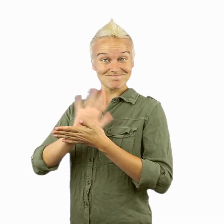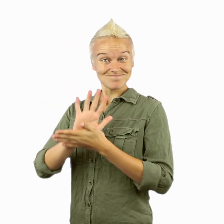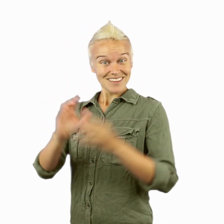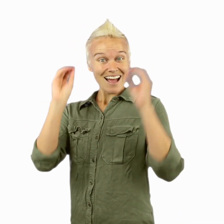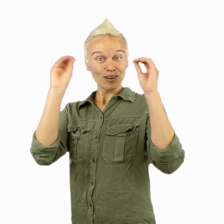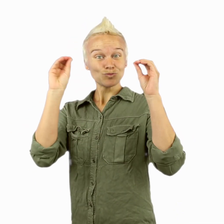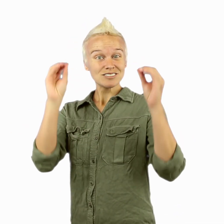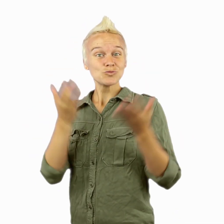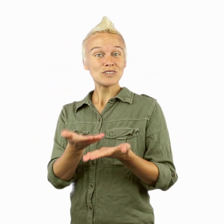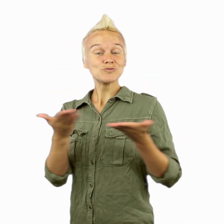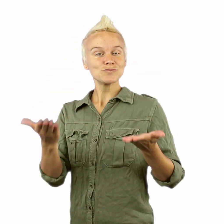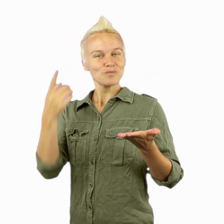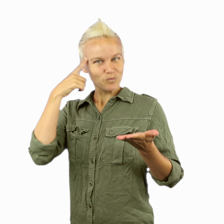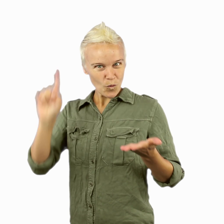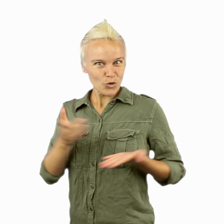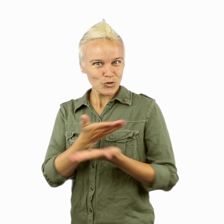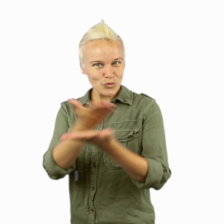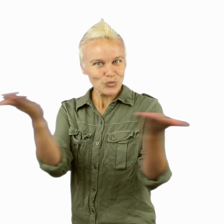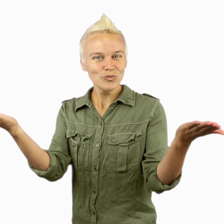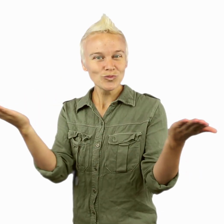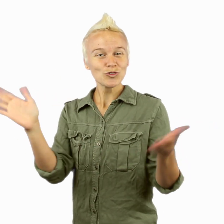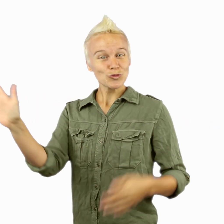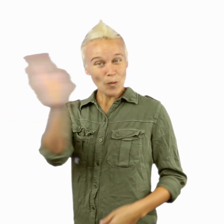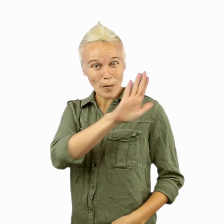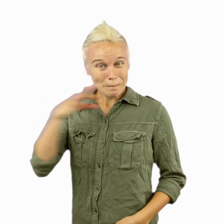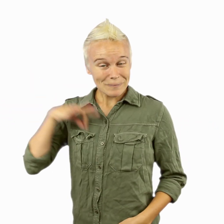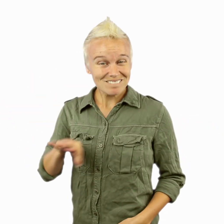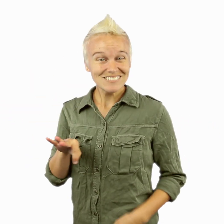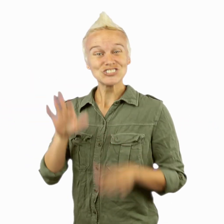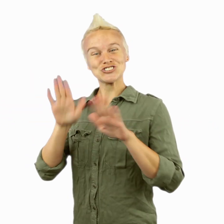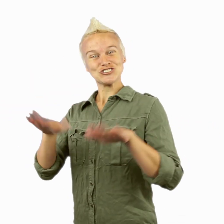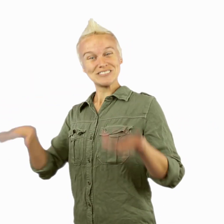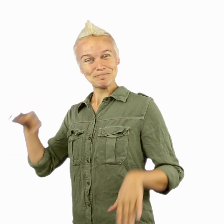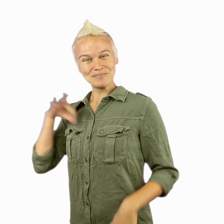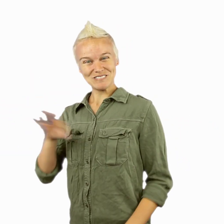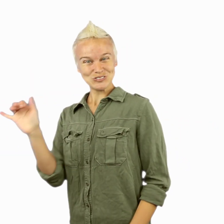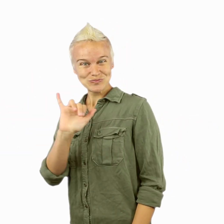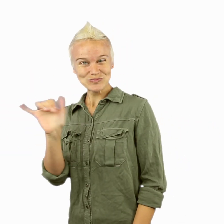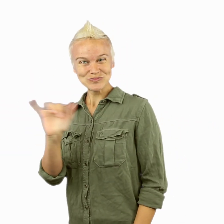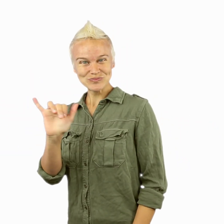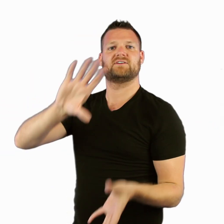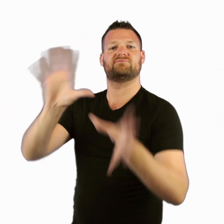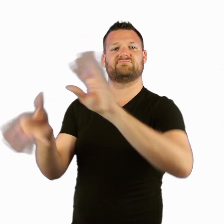Hands land is a resource for you. Hands land will benefit you and the children you serve.